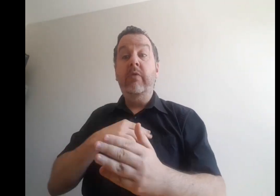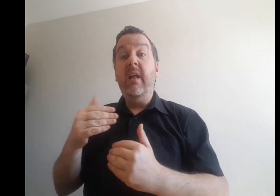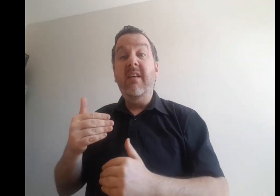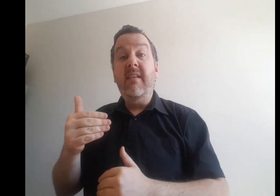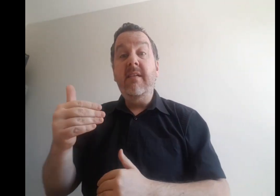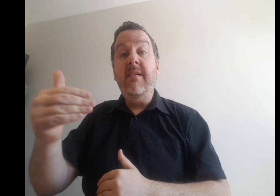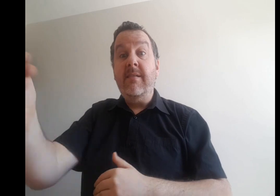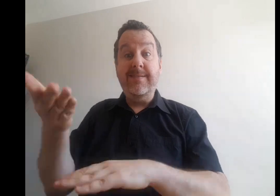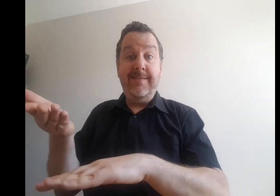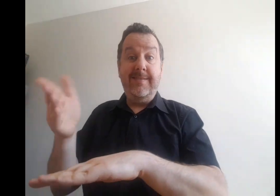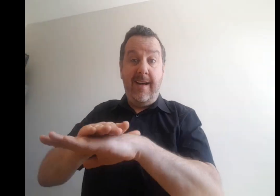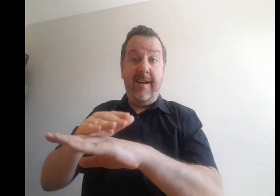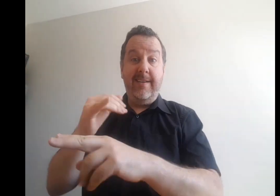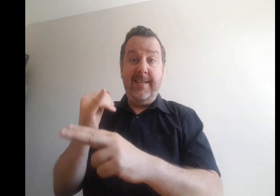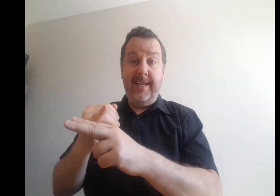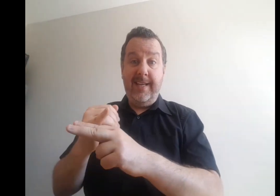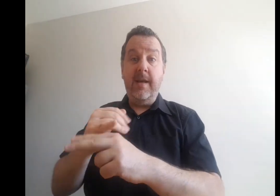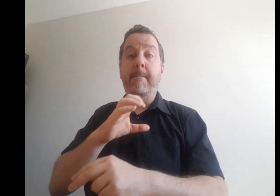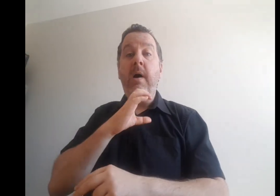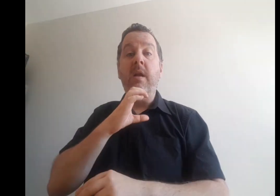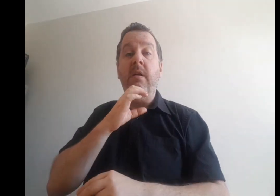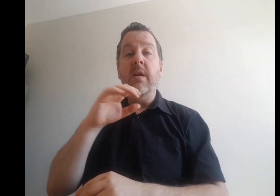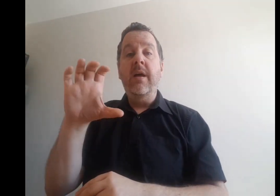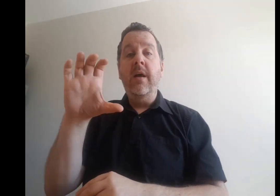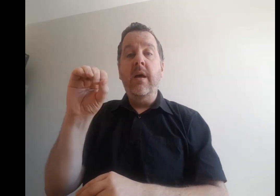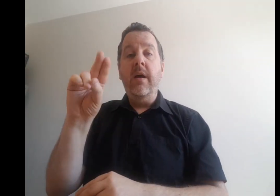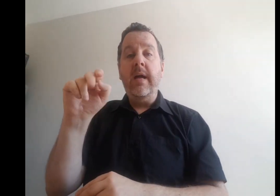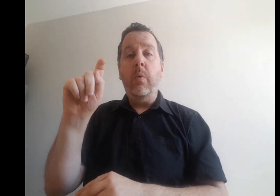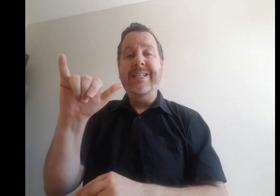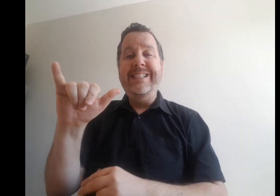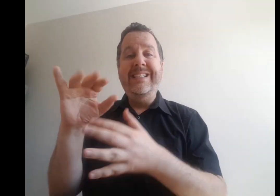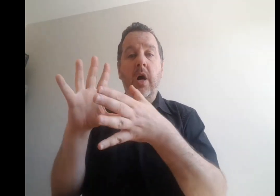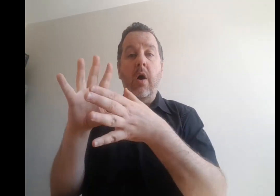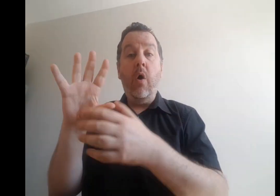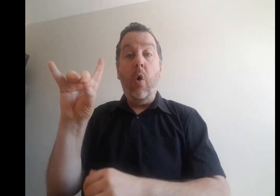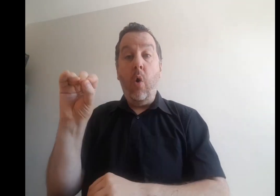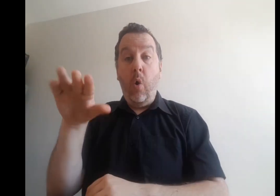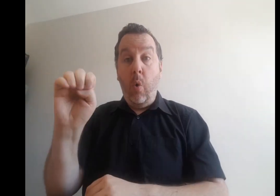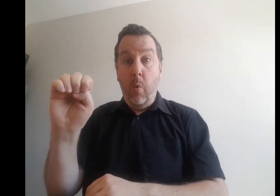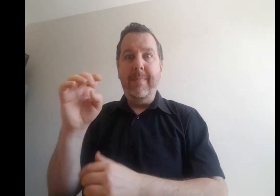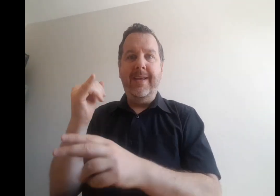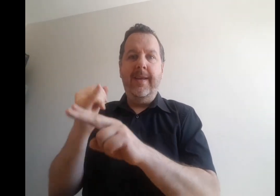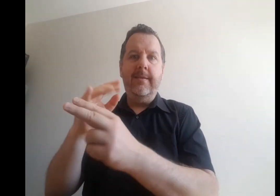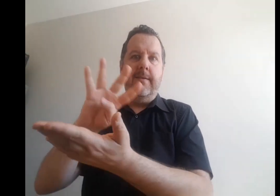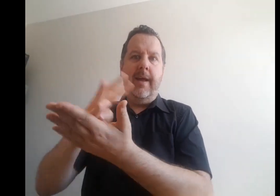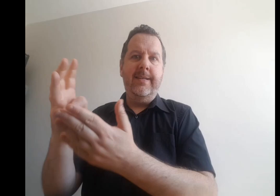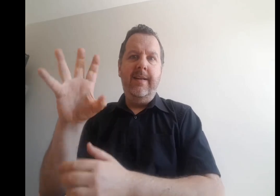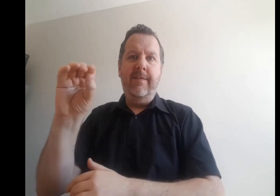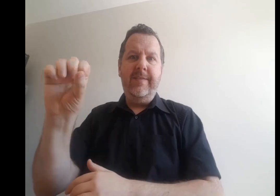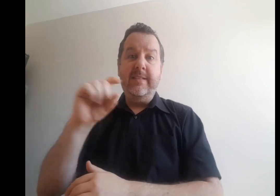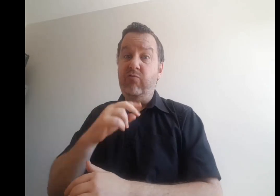dying in the Monaghan County Home in the 1950s - so she never left the workhouse, in that sense.